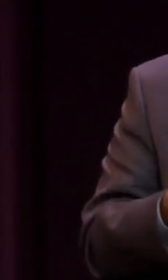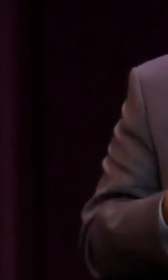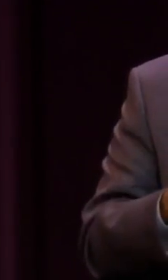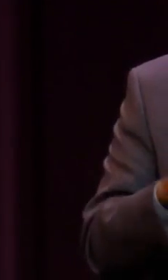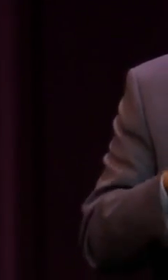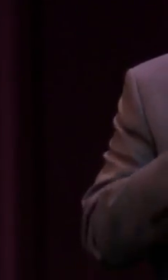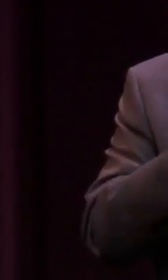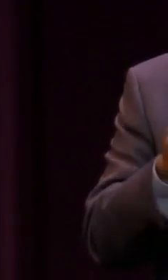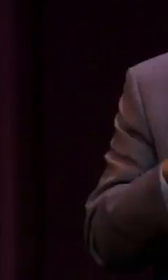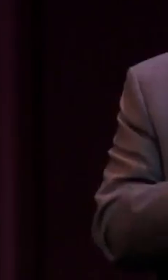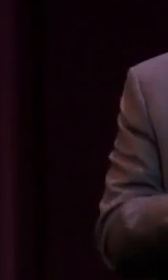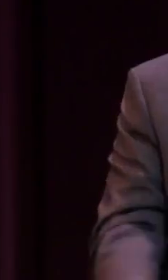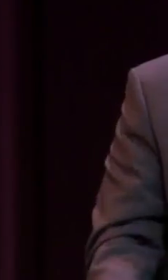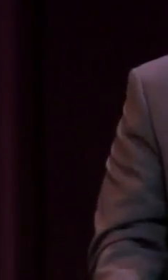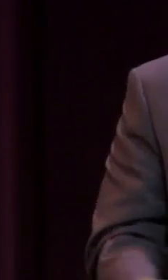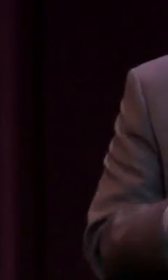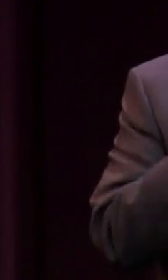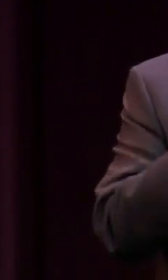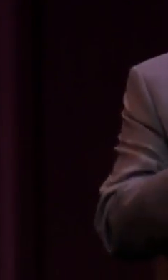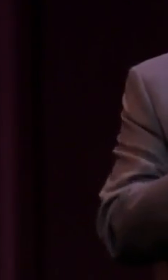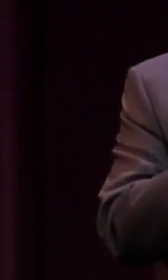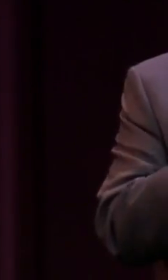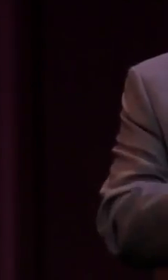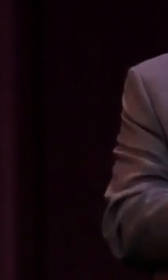TO BE WITHOUT A VOICE IN CONGRESS.